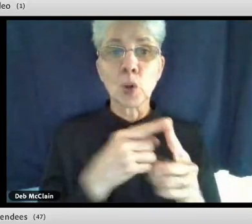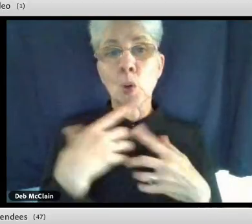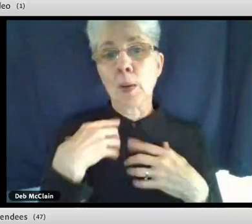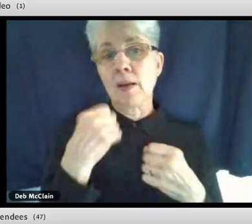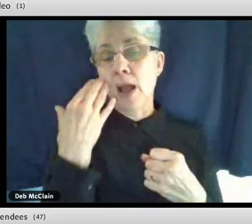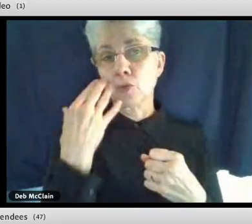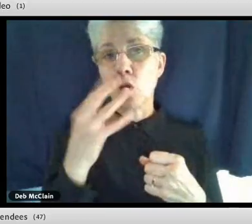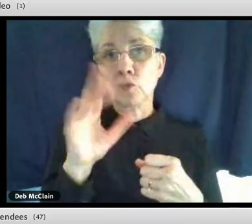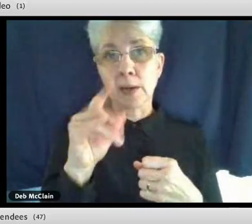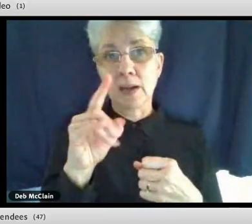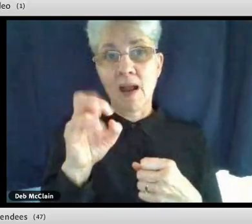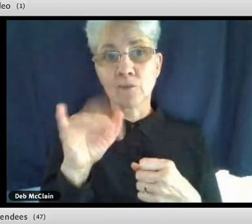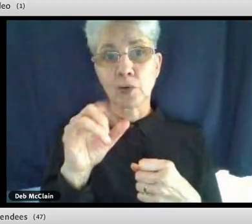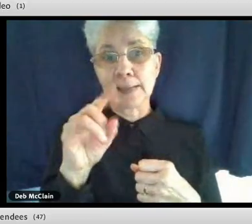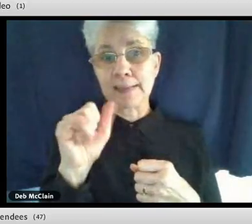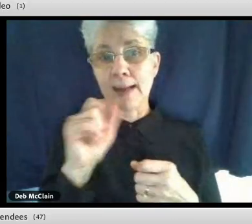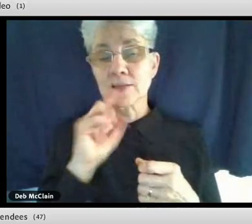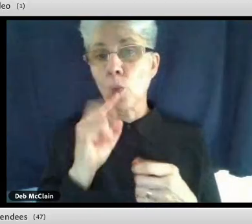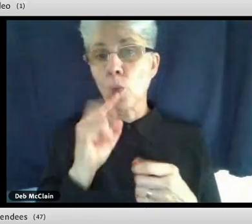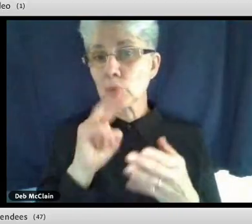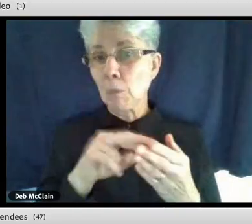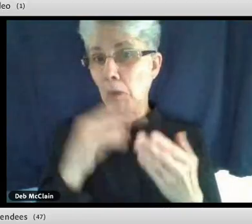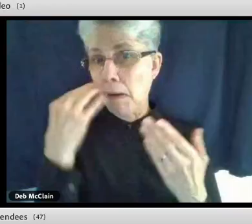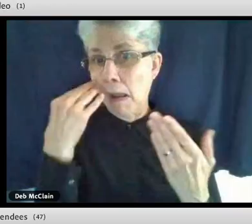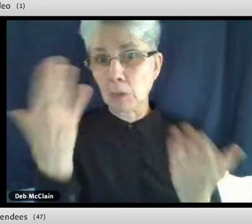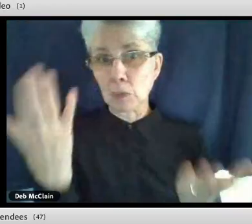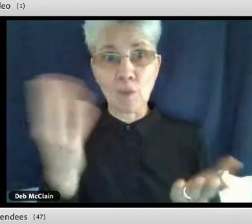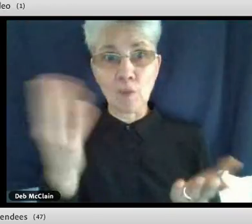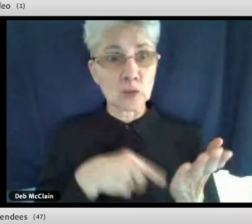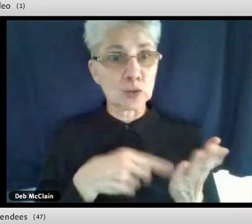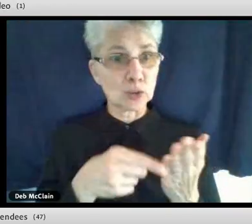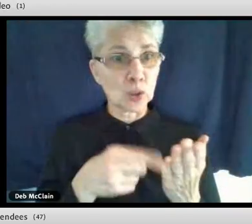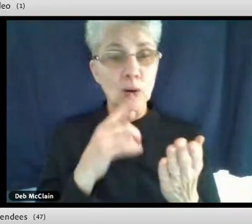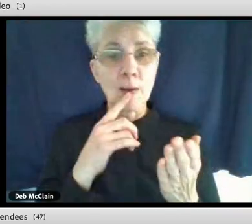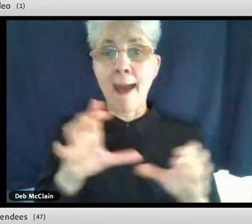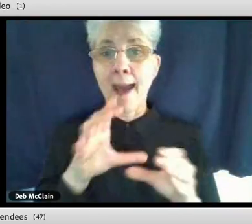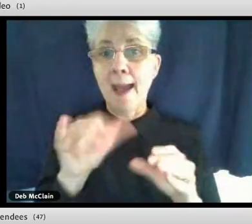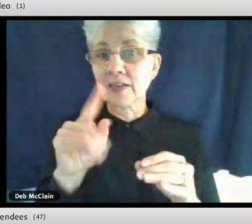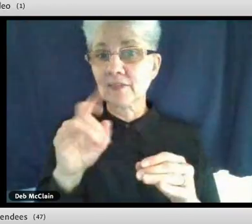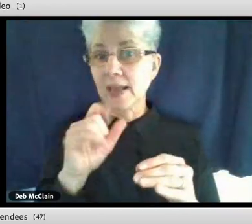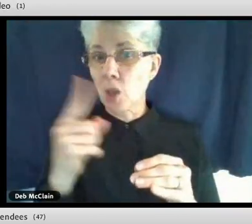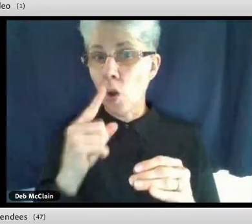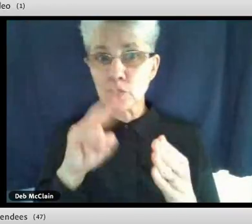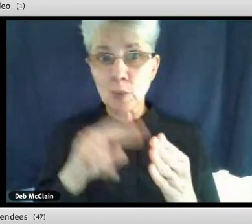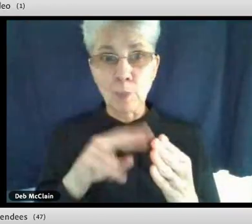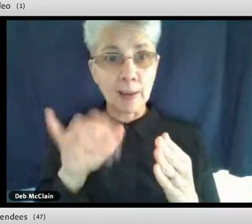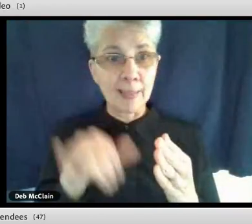I don't know if the recovery data is always being reported. I don't know if the active cases people are always reporting,